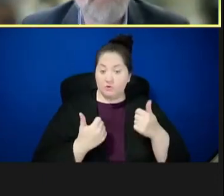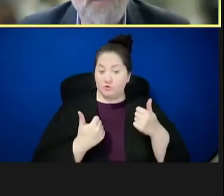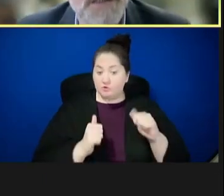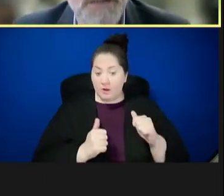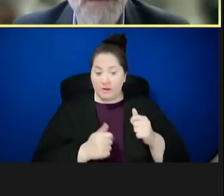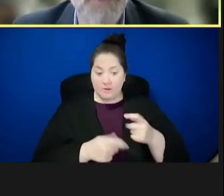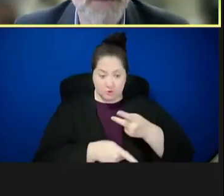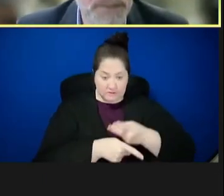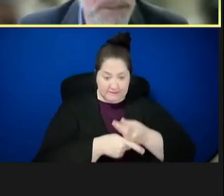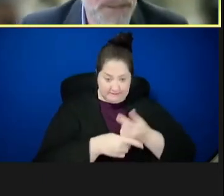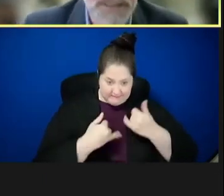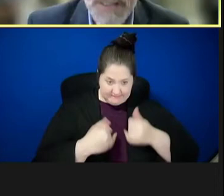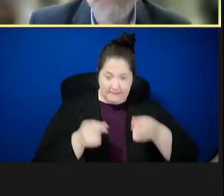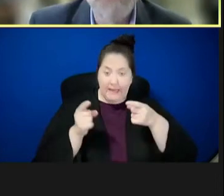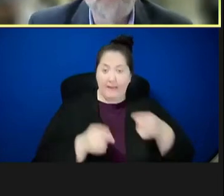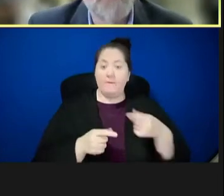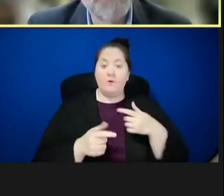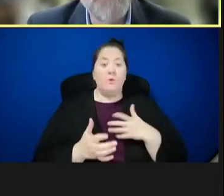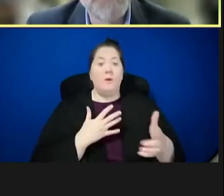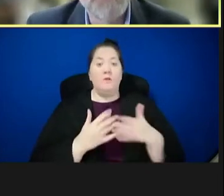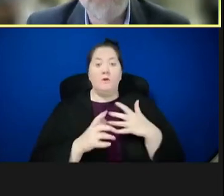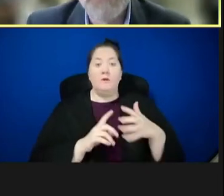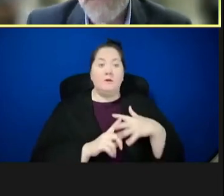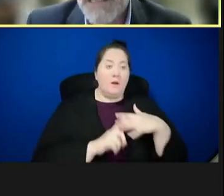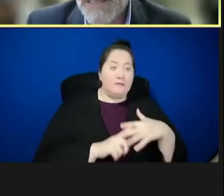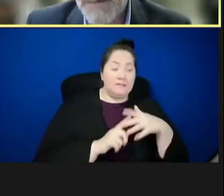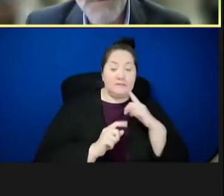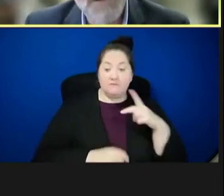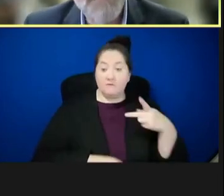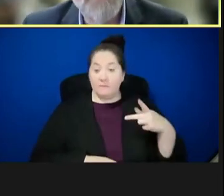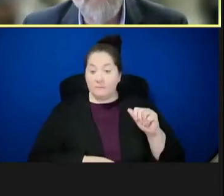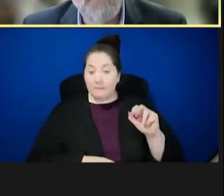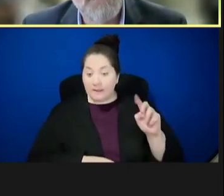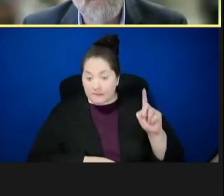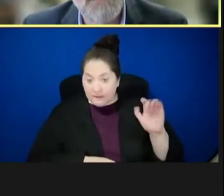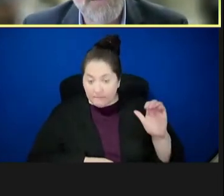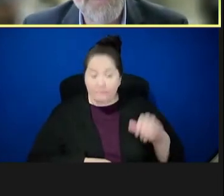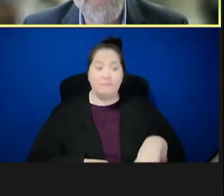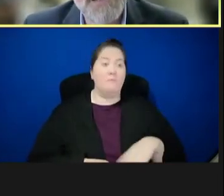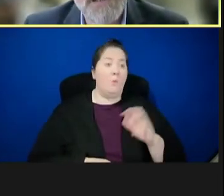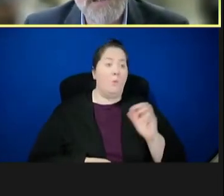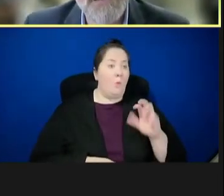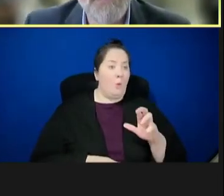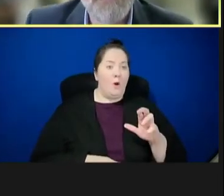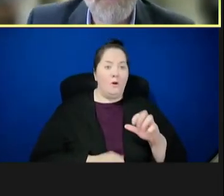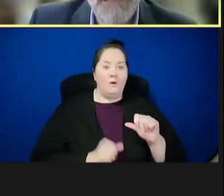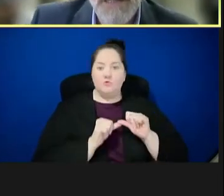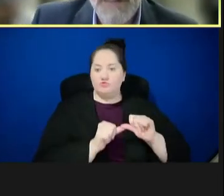still occurring, whether it's in this context of pandemic or in many other chronic cases,